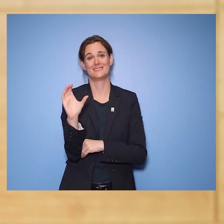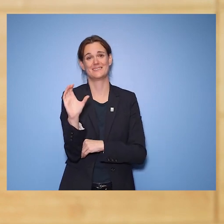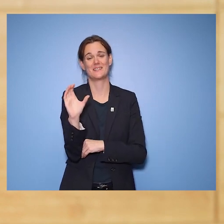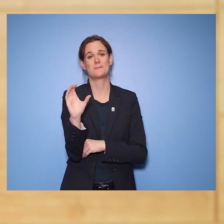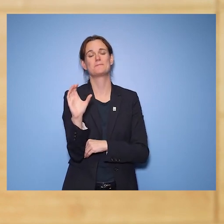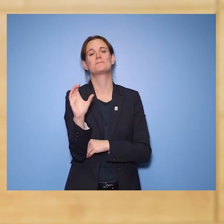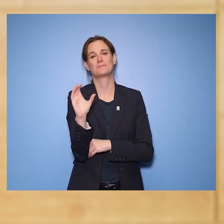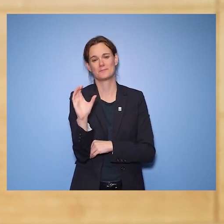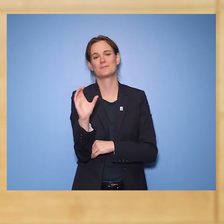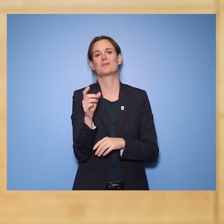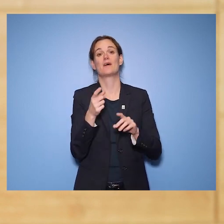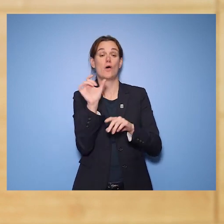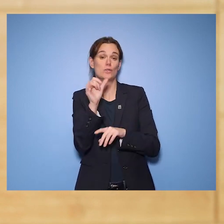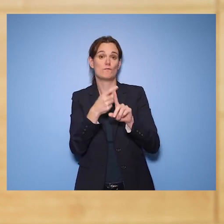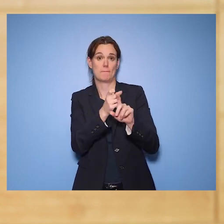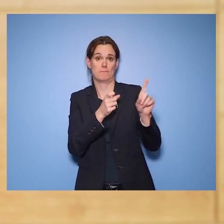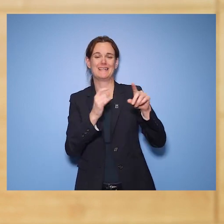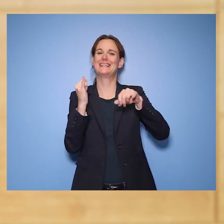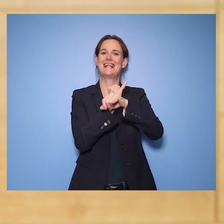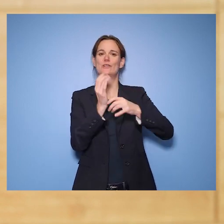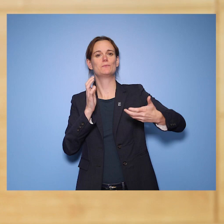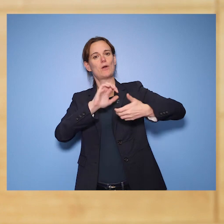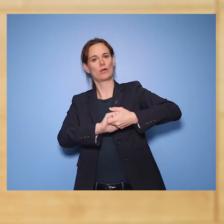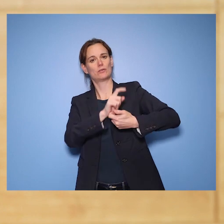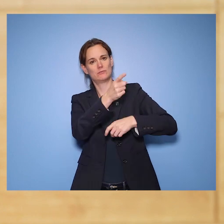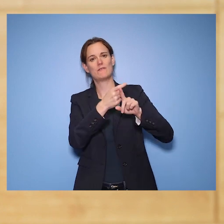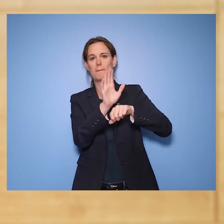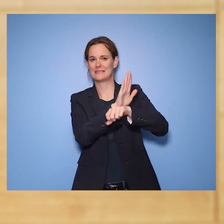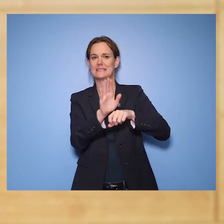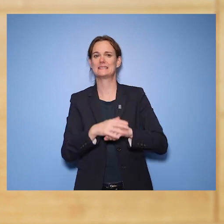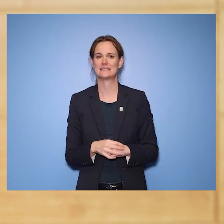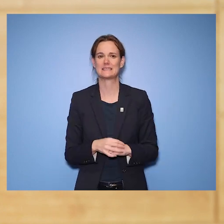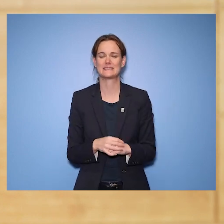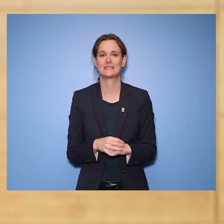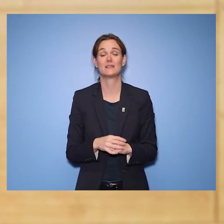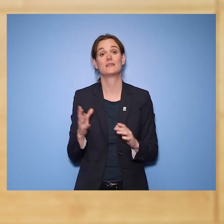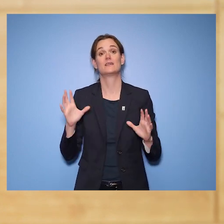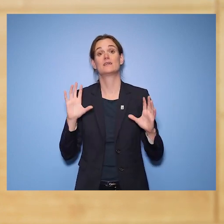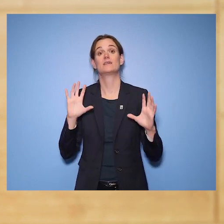also hear from one of our industry partners. Together we ensure we are preparing students